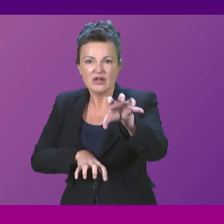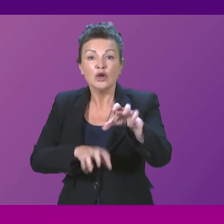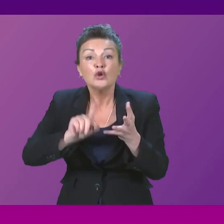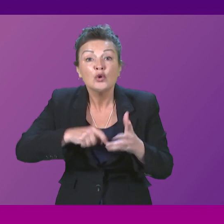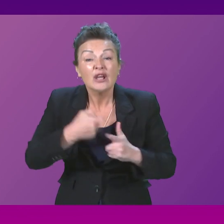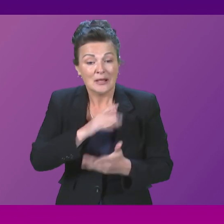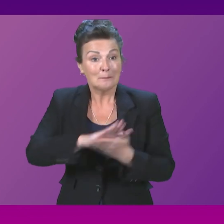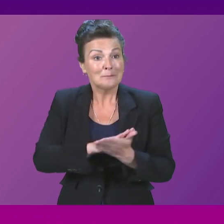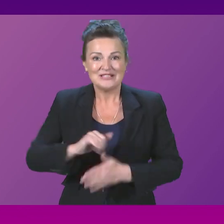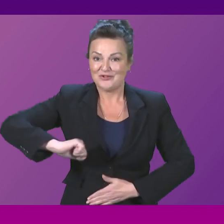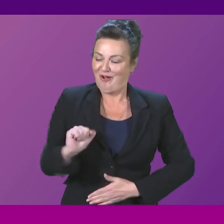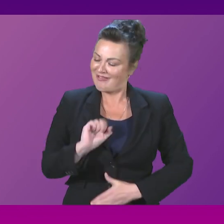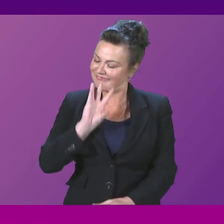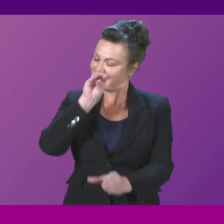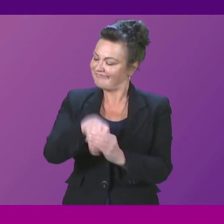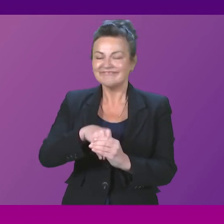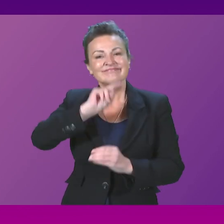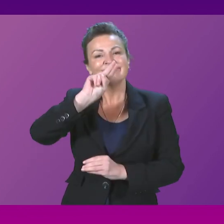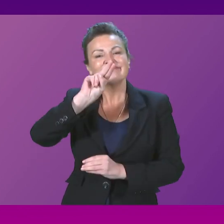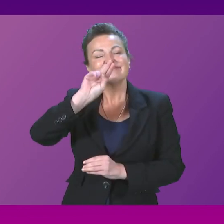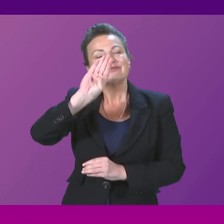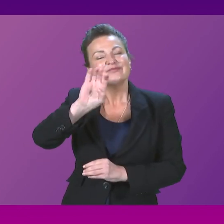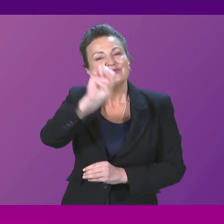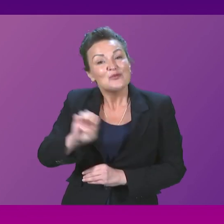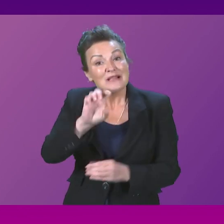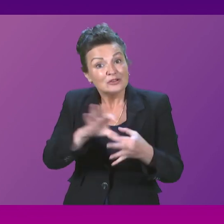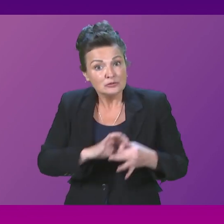mean that Scotland rejoins the EU, but that is not true.